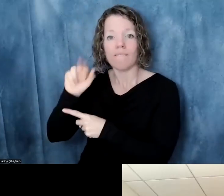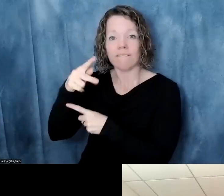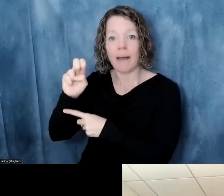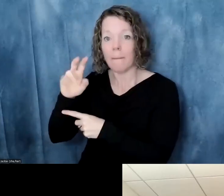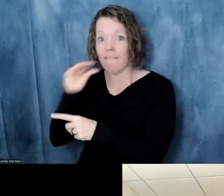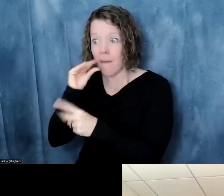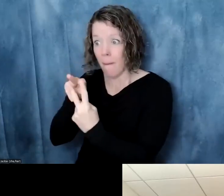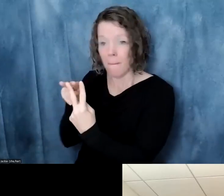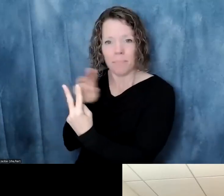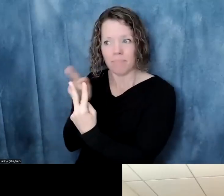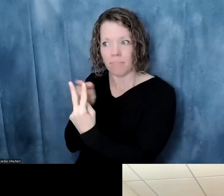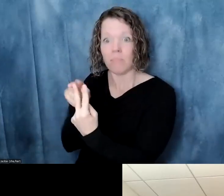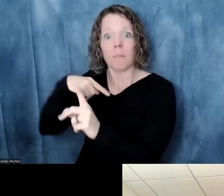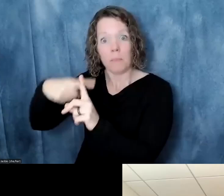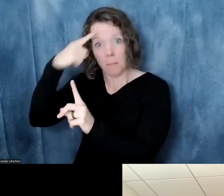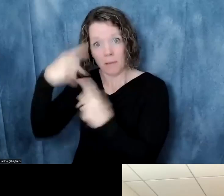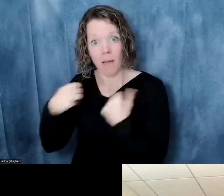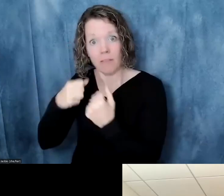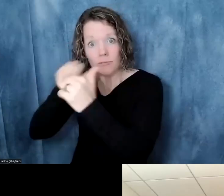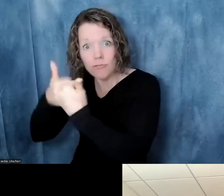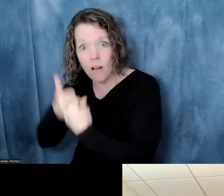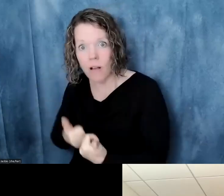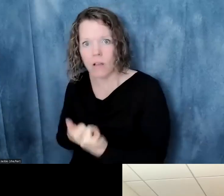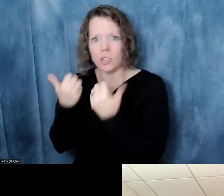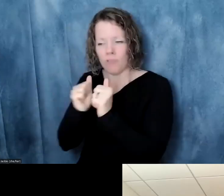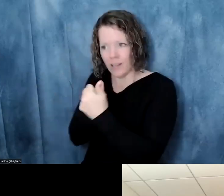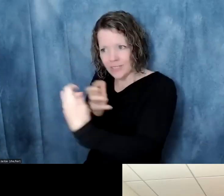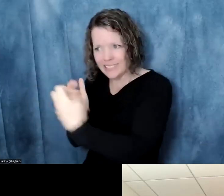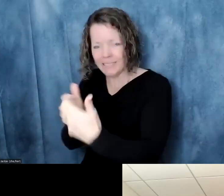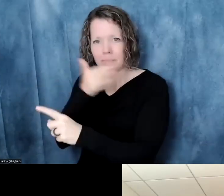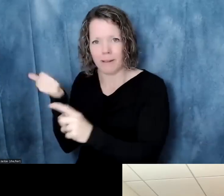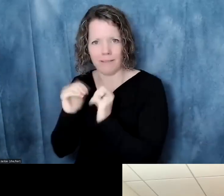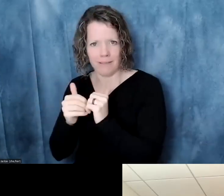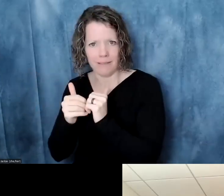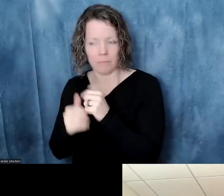committed to mentoring the next generation of care providers and a fierce advocate for patients being